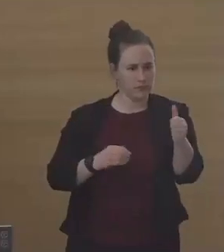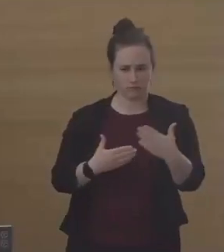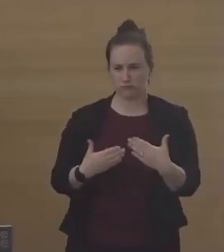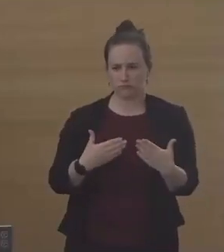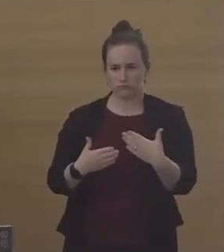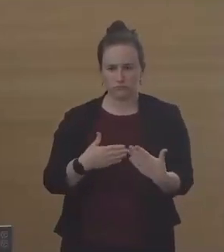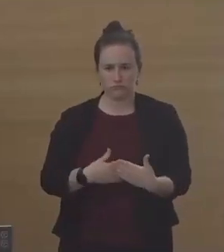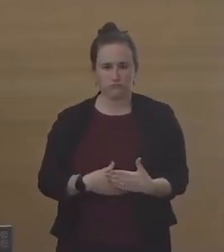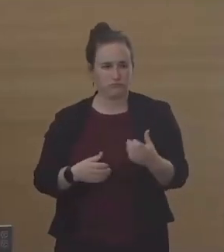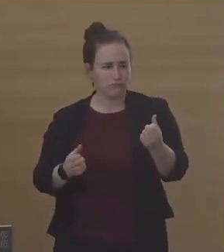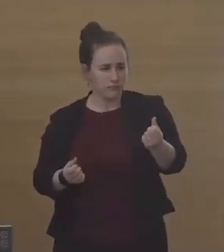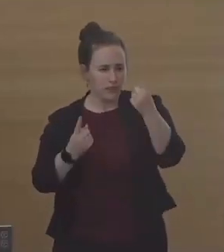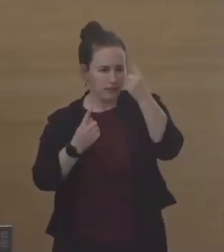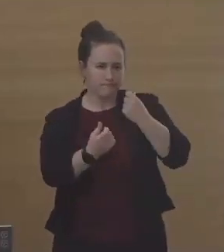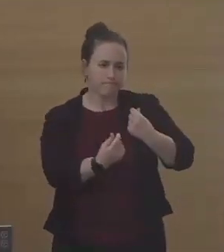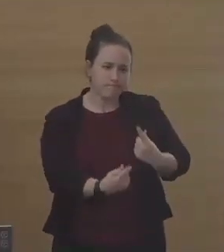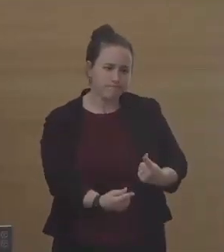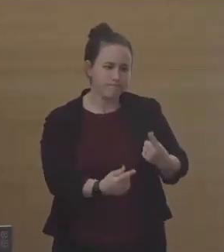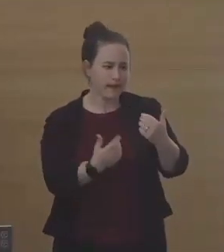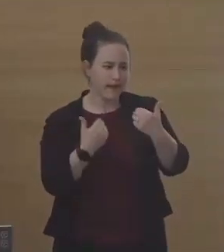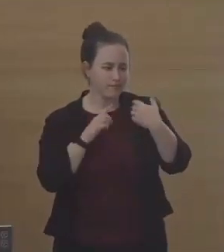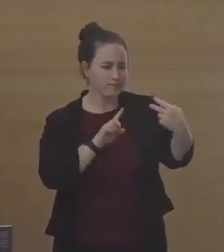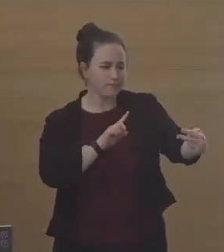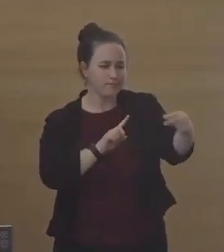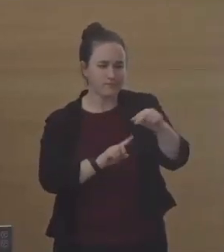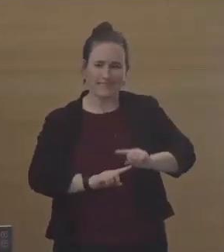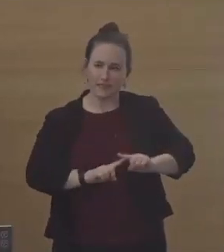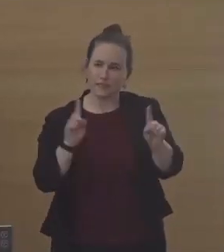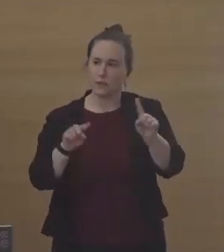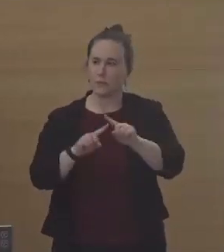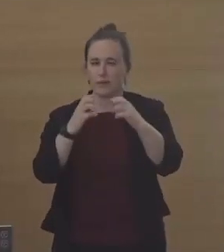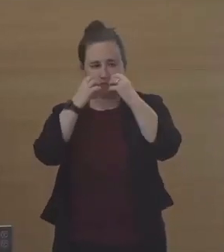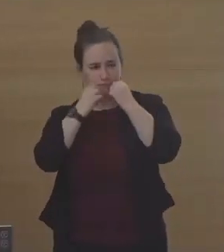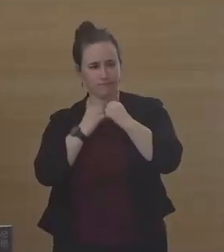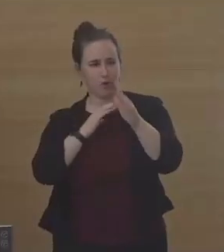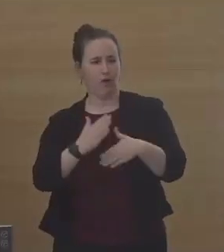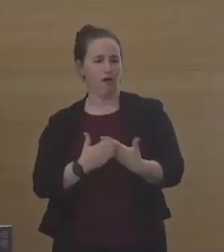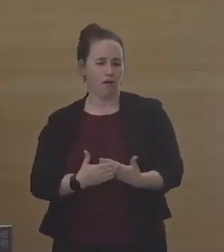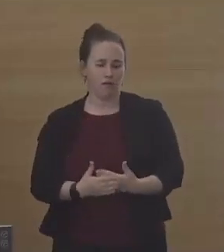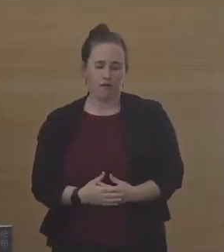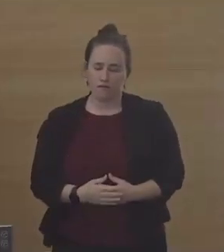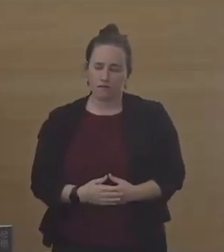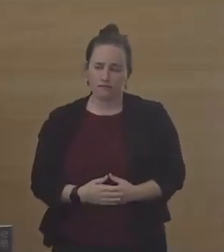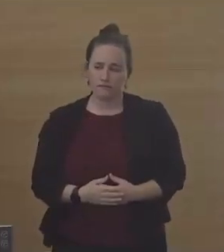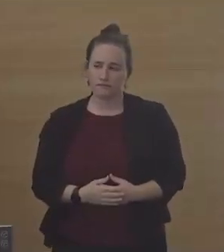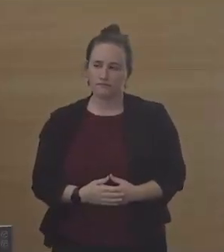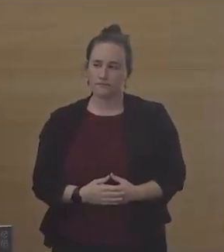our difference and invite them because they matter. To feel that you're part of